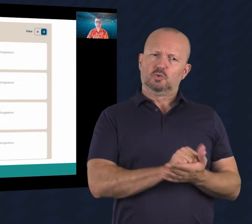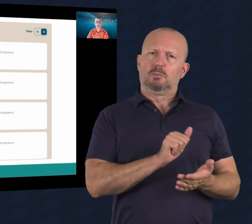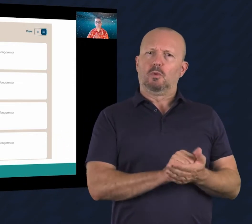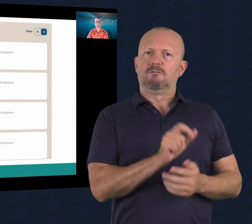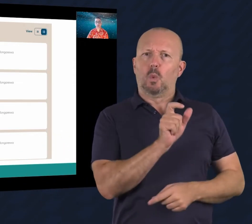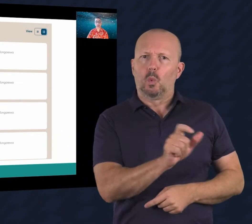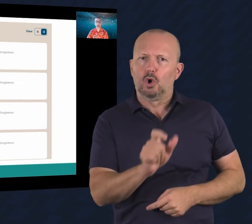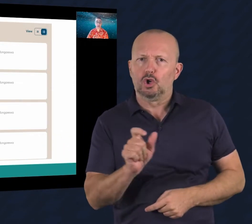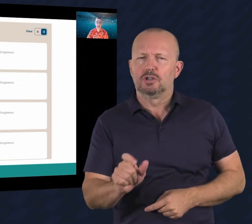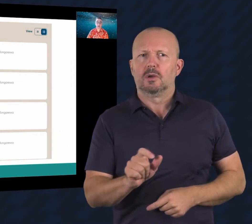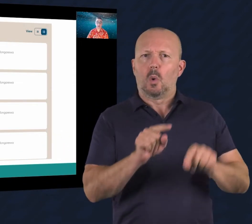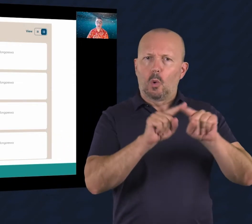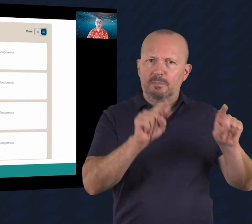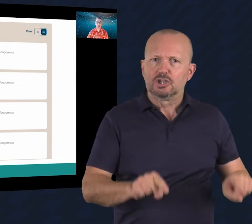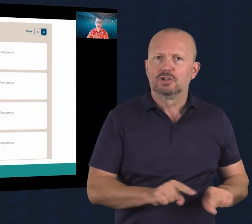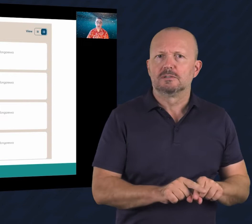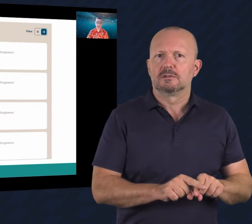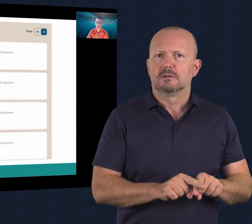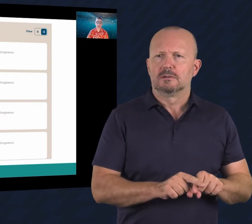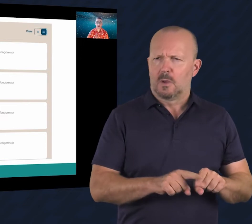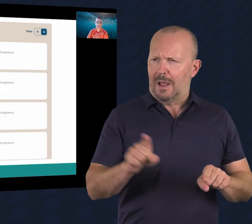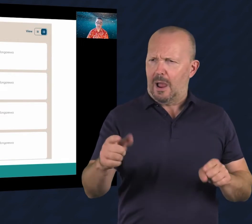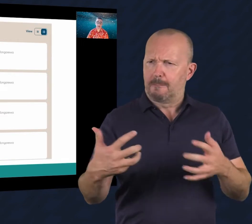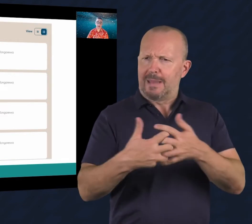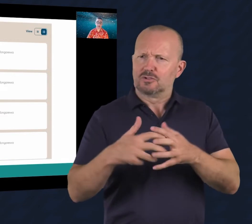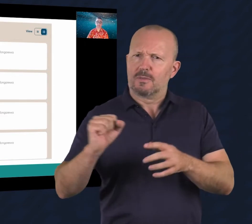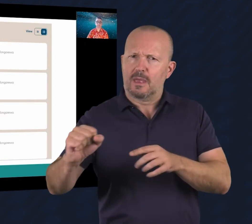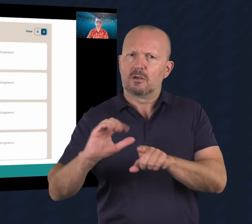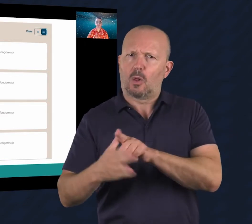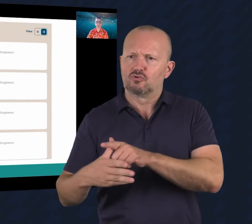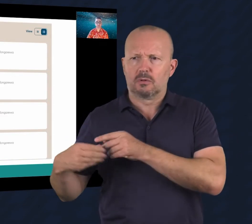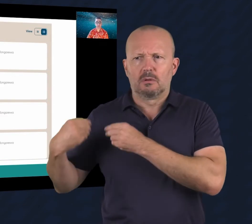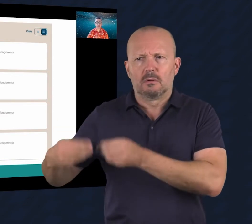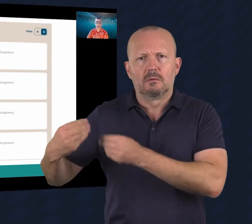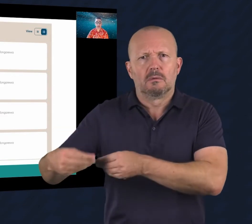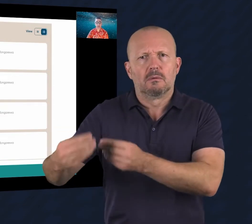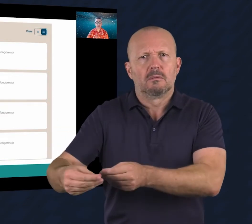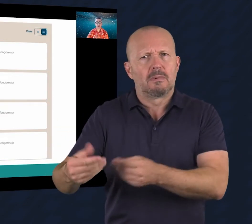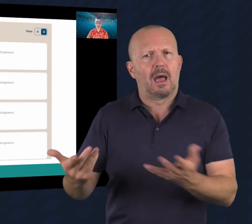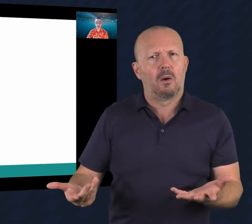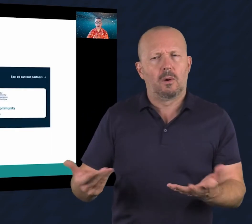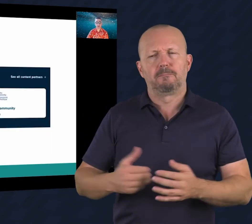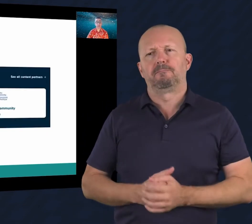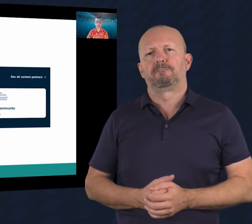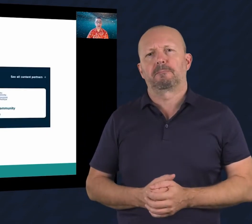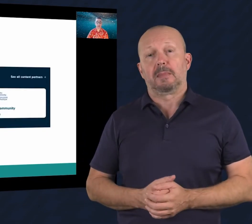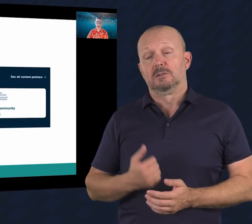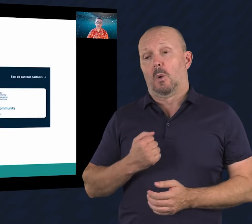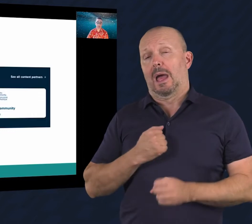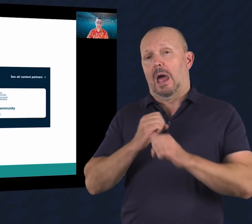And as a result, how do they store or look after and support Pacific culture? As a result of our reframing of our scope,